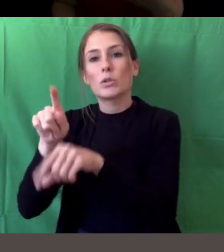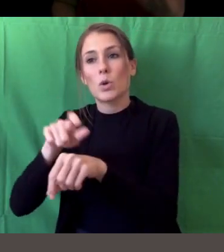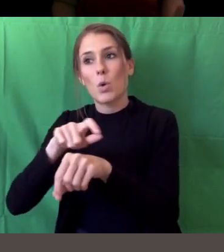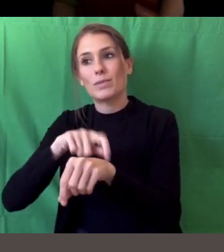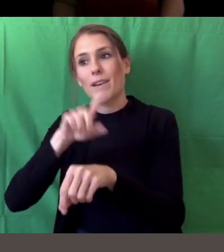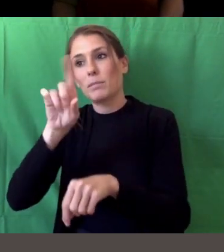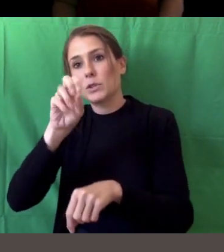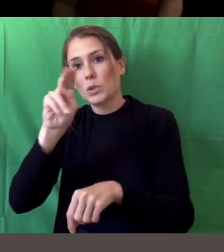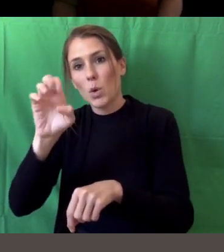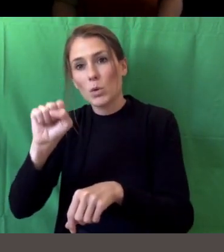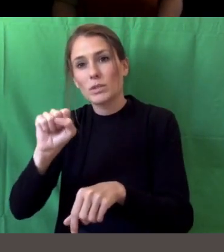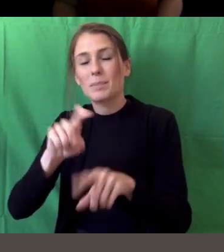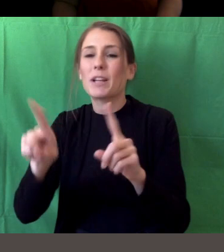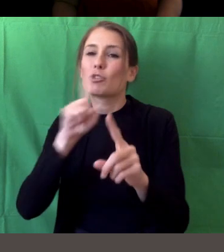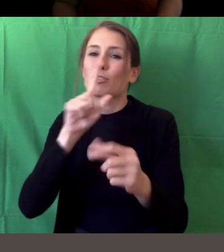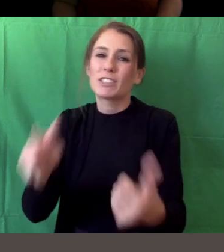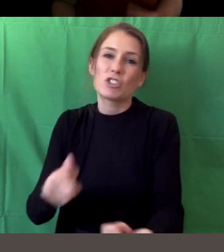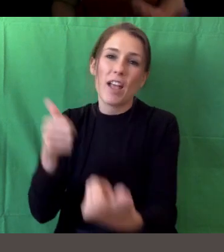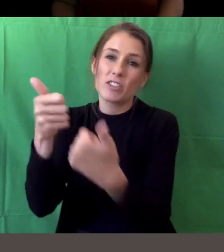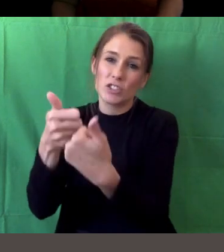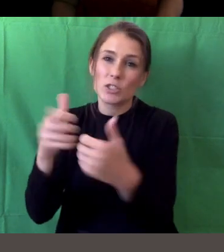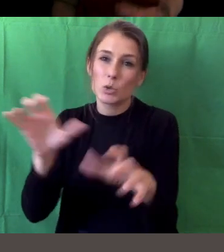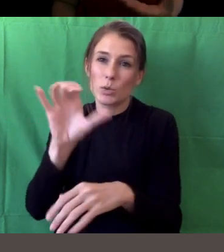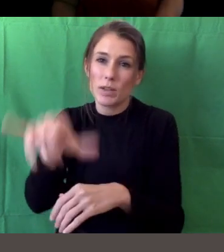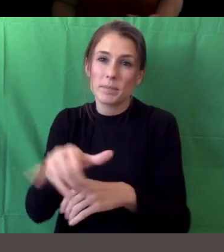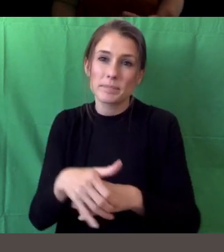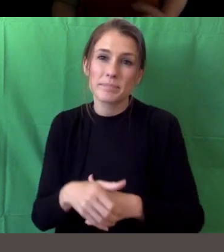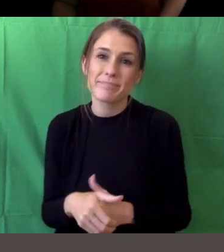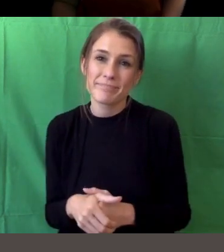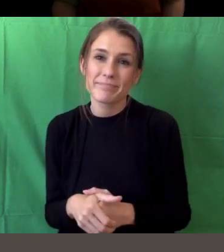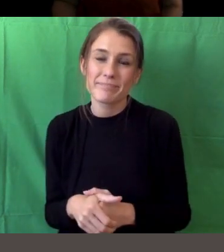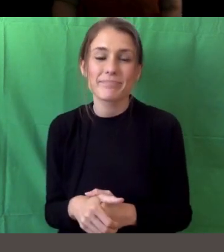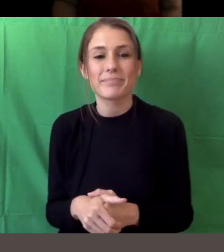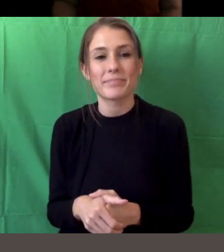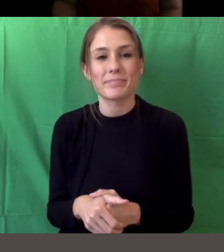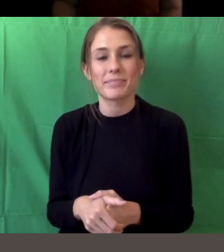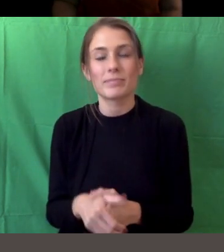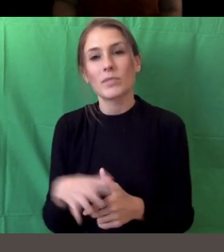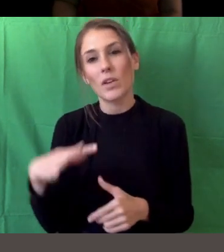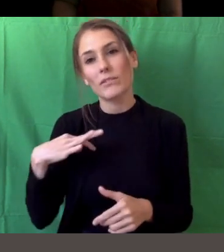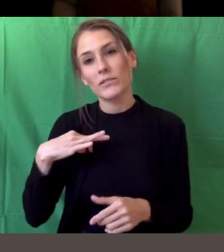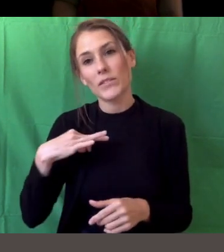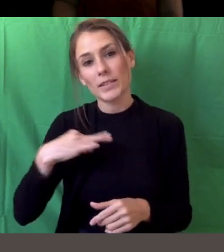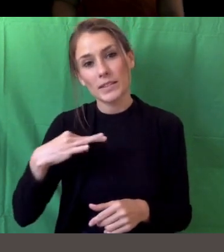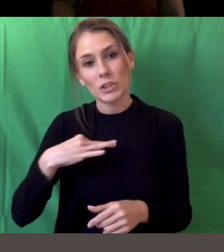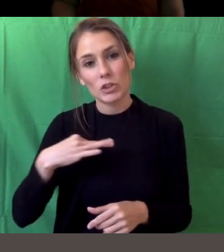also poses a lot of challenges to do that.